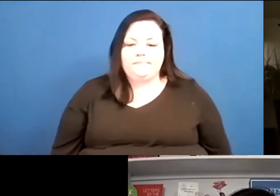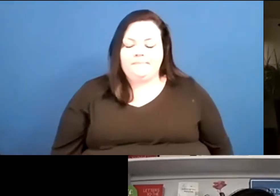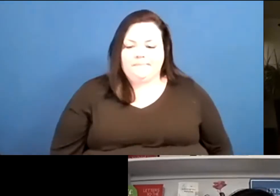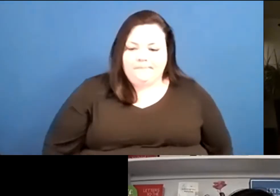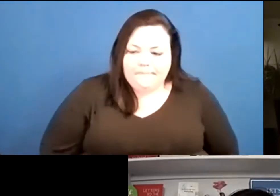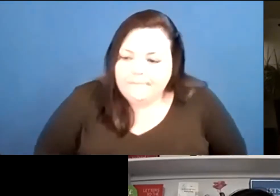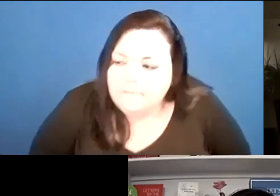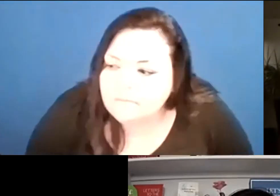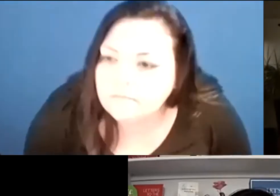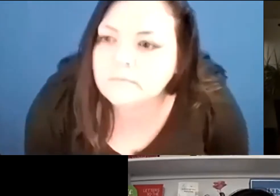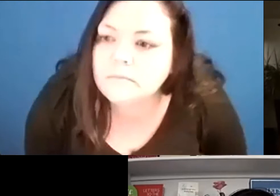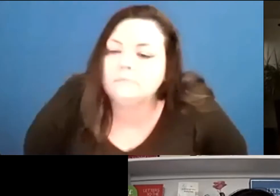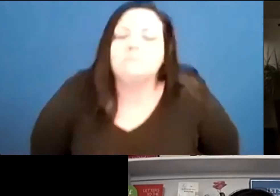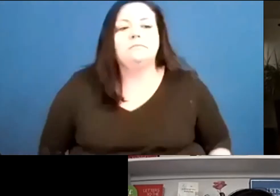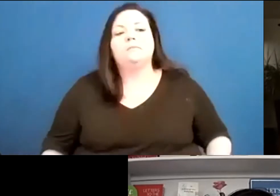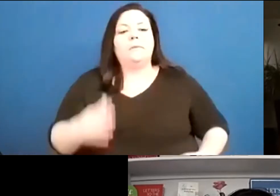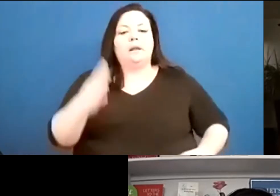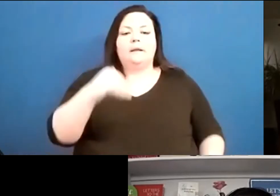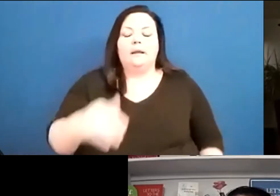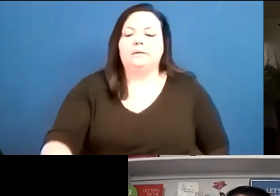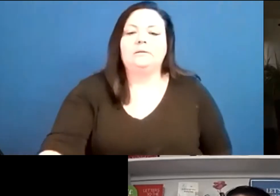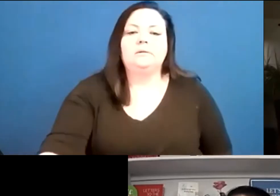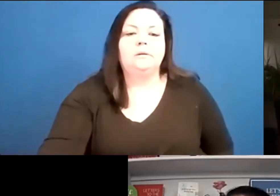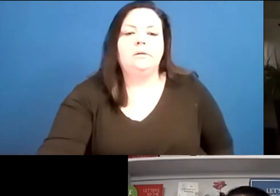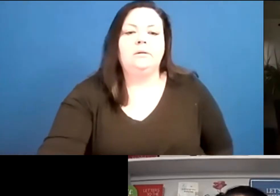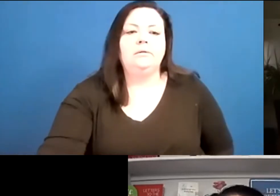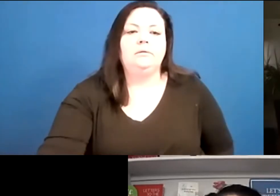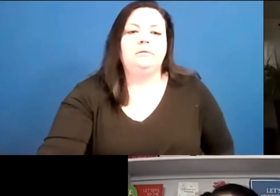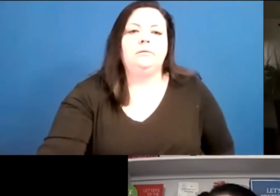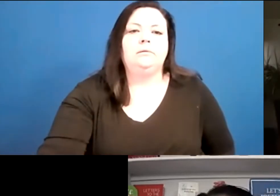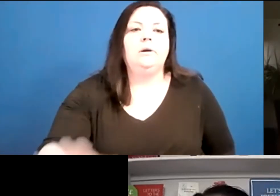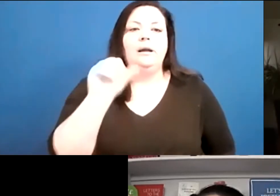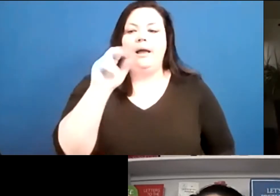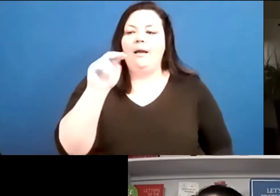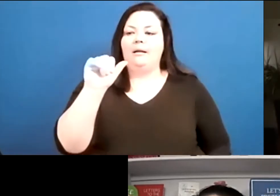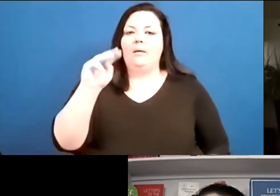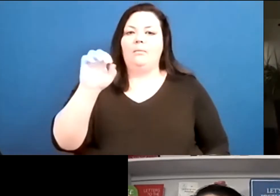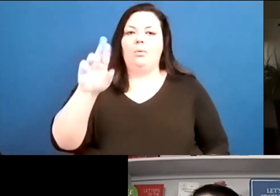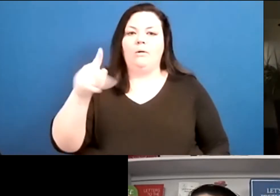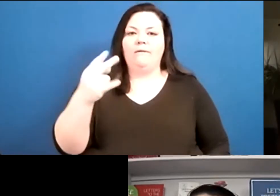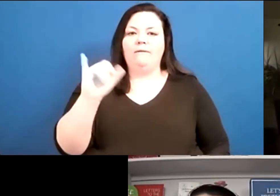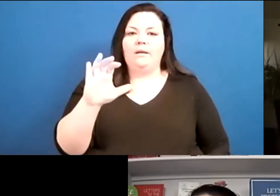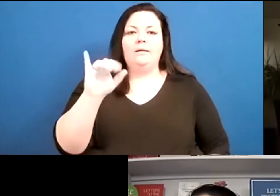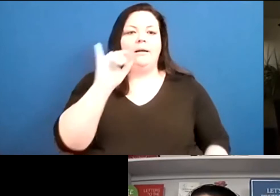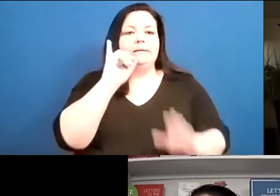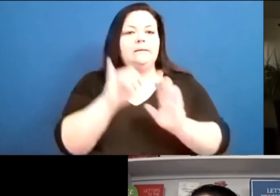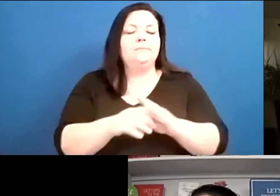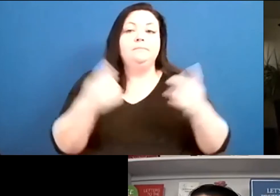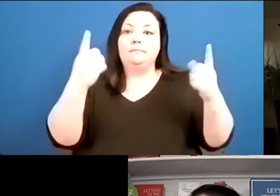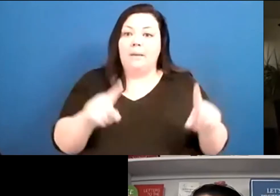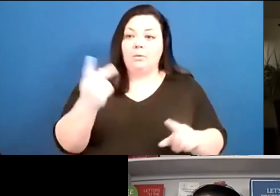The next poem is "Anamorphic Identity" When we are in Oz, we are not/